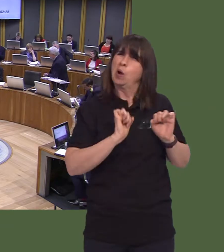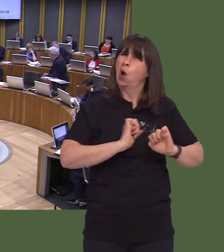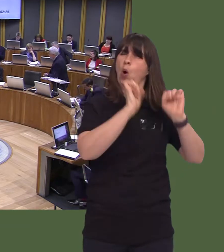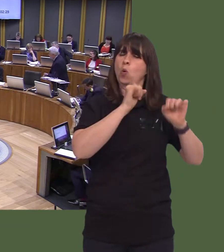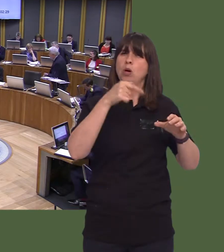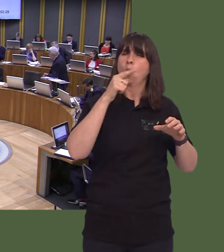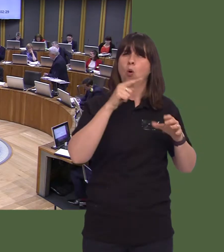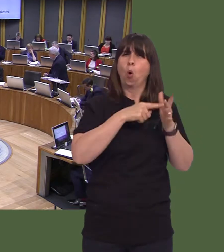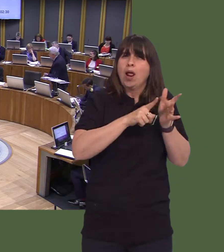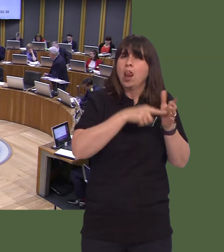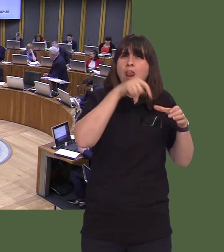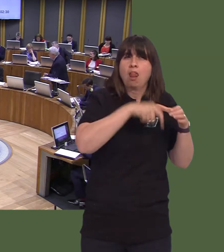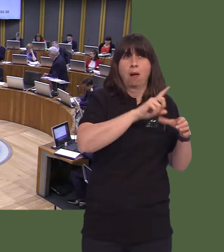in the world that has the highest per capita income?